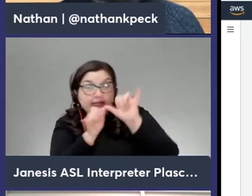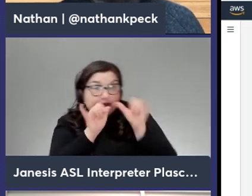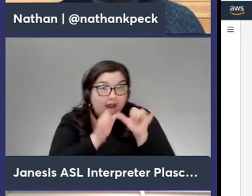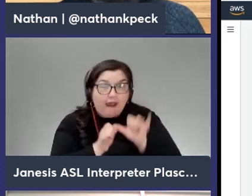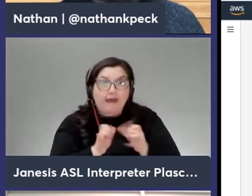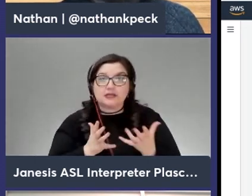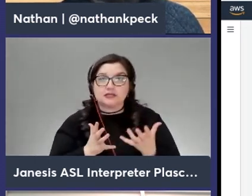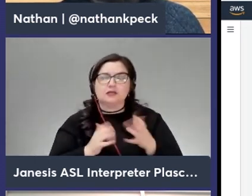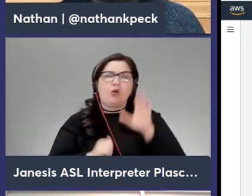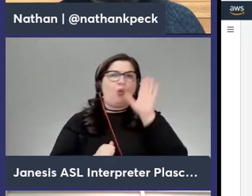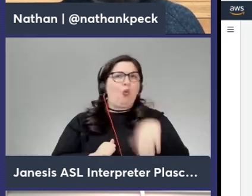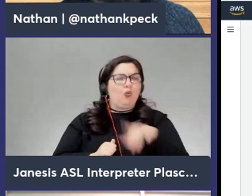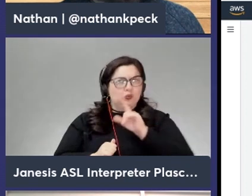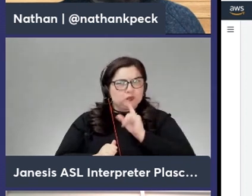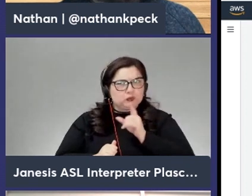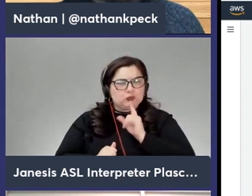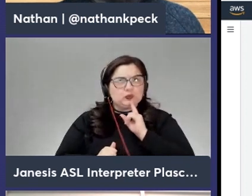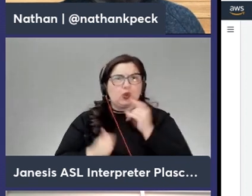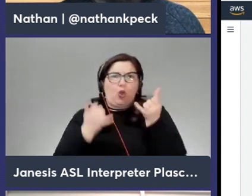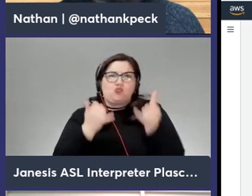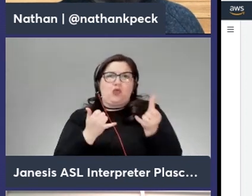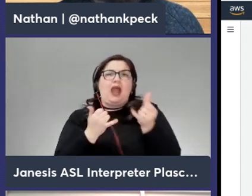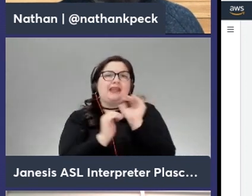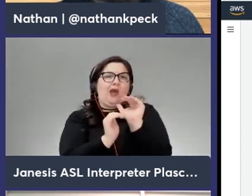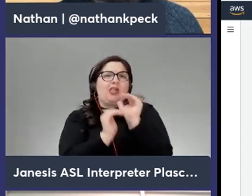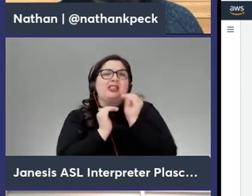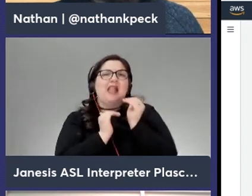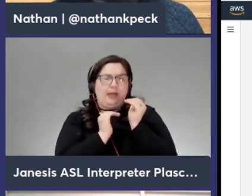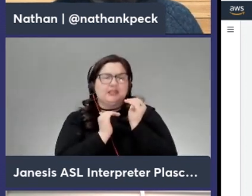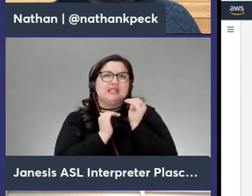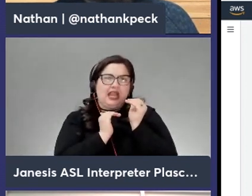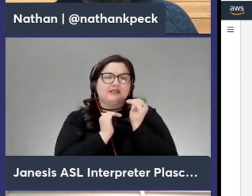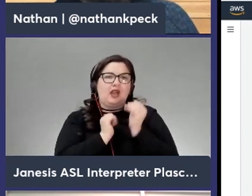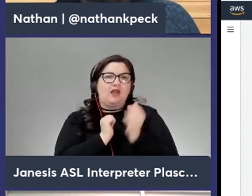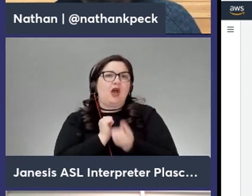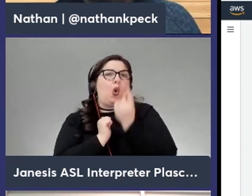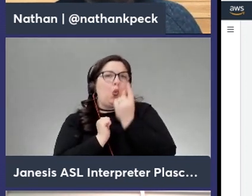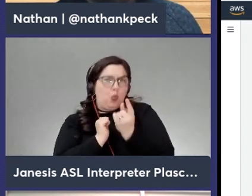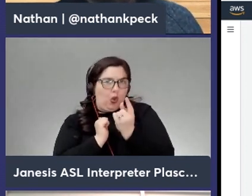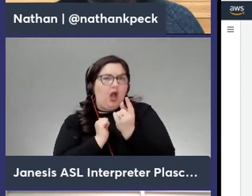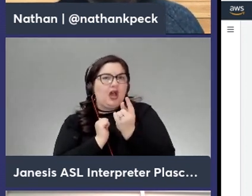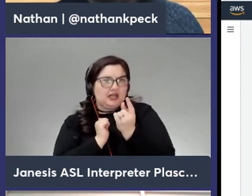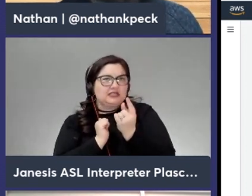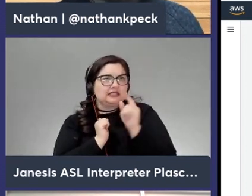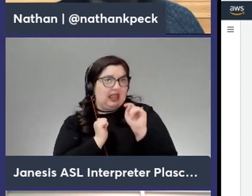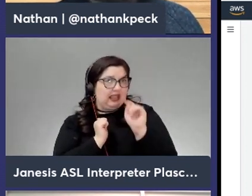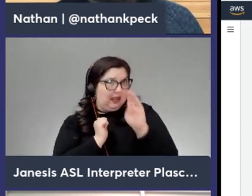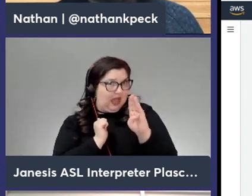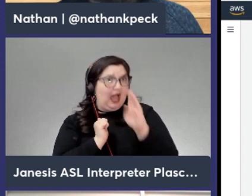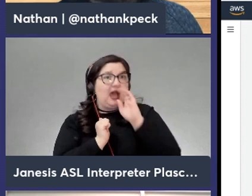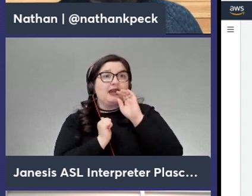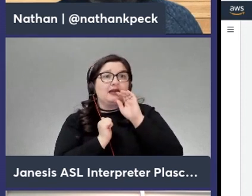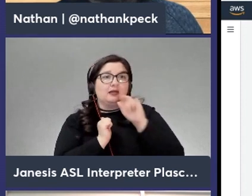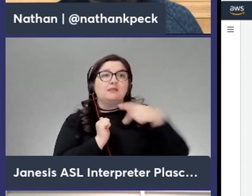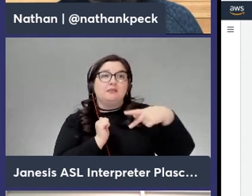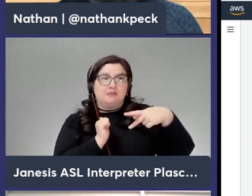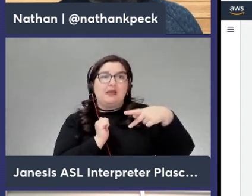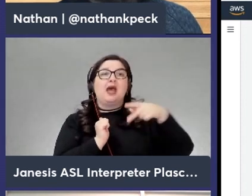Yeah, sure, so right now we have kept a limitation of one petabyte S3 bucket or 24 million S3 objects